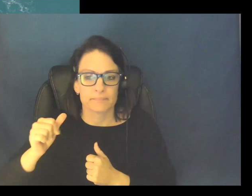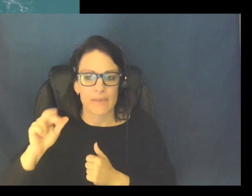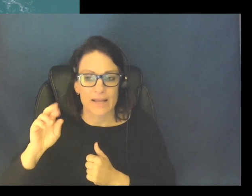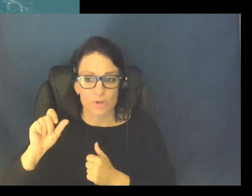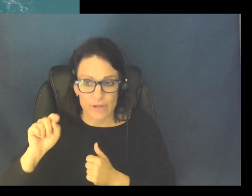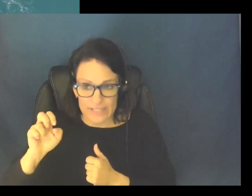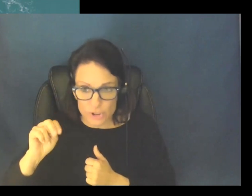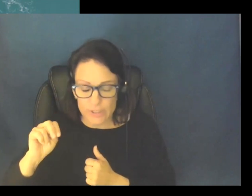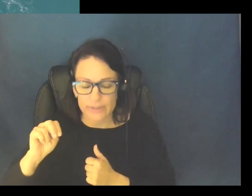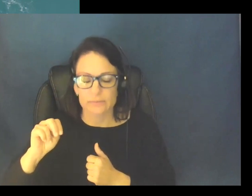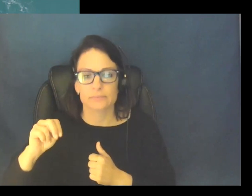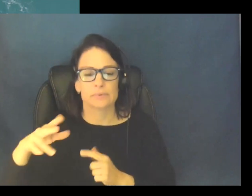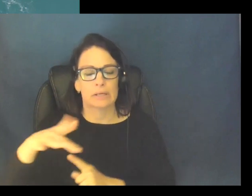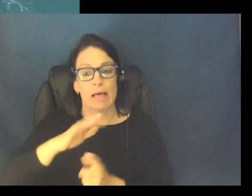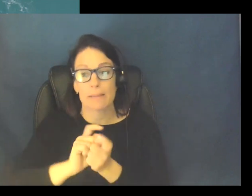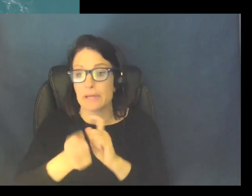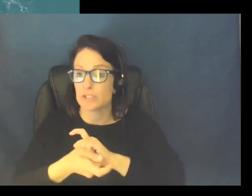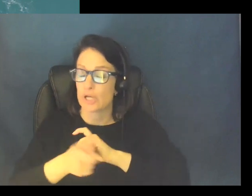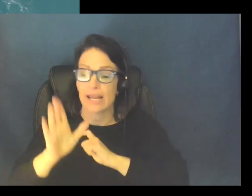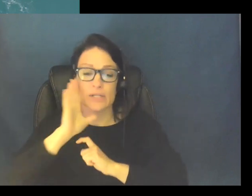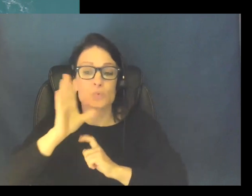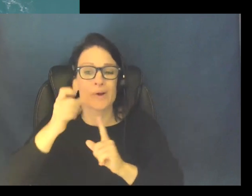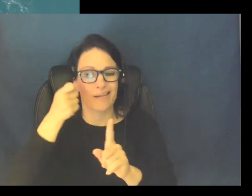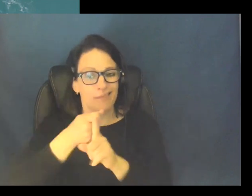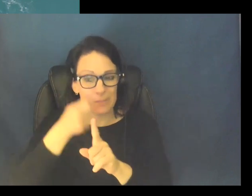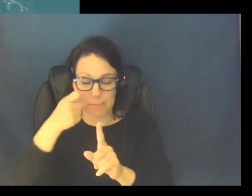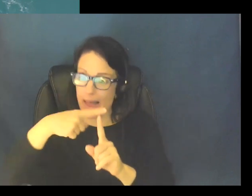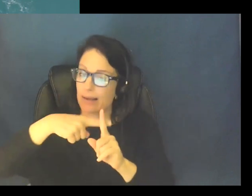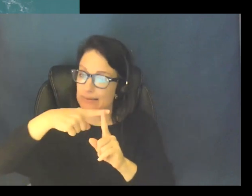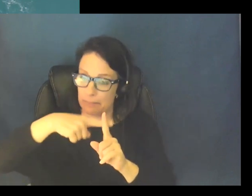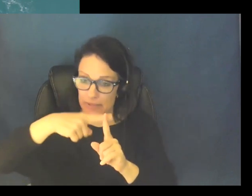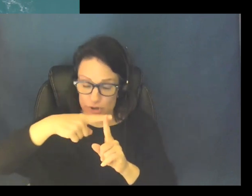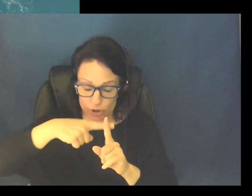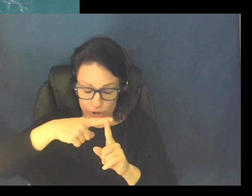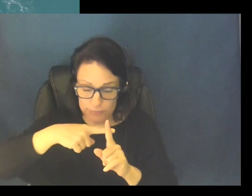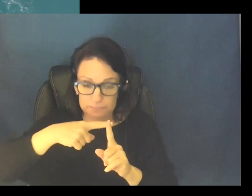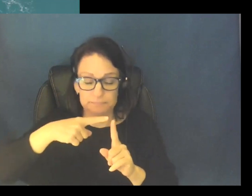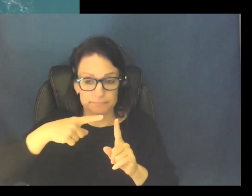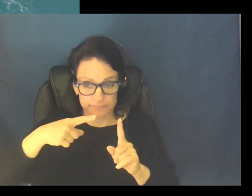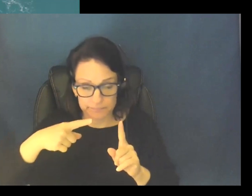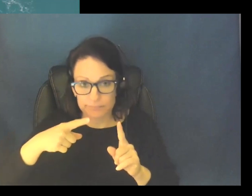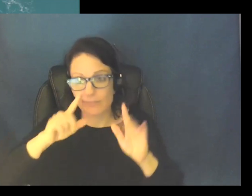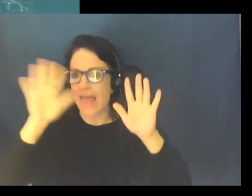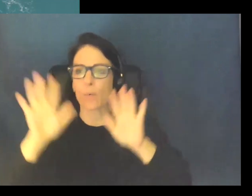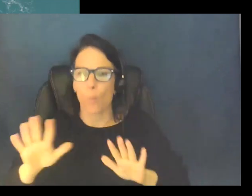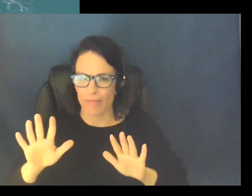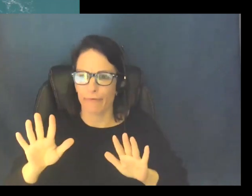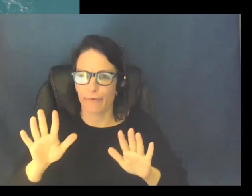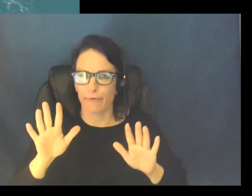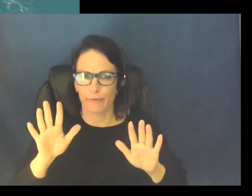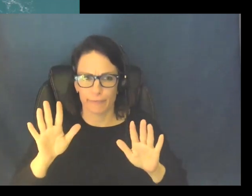And there are things like that that we can do that are positive, they are not regulated, they are not forcing people to do something, and I think these are just opportunities just waiting to, ah, to open up. So, ah, I would hope that we would do something, ah, like that with the, uhm, with the, ah, with the -- and that goes for the aqueducts and gas lines.